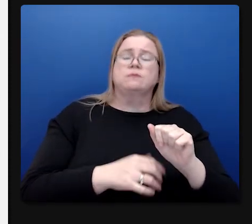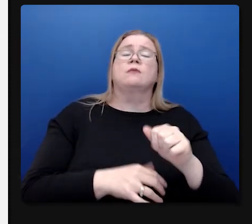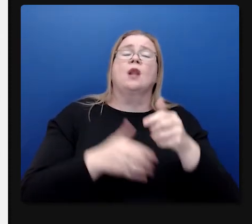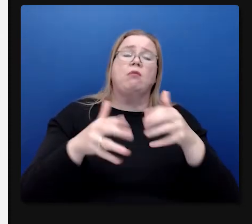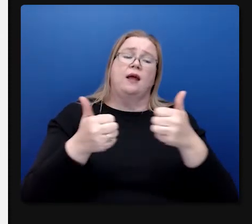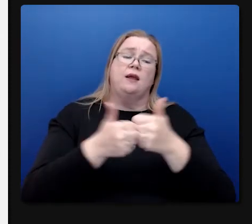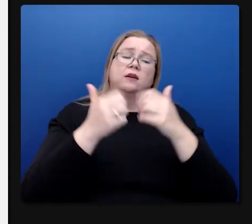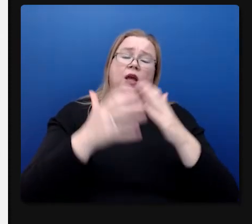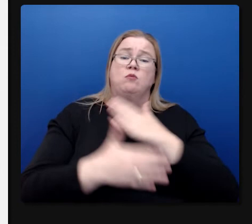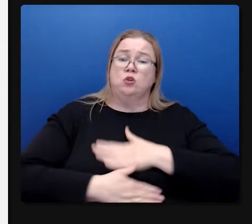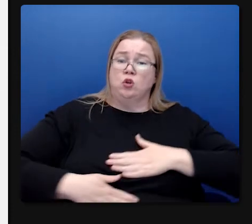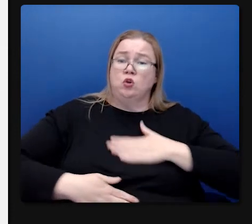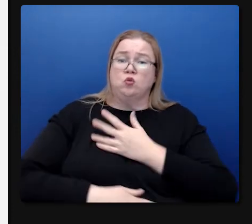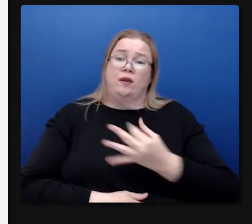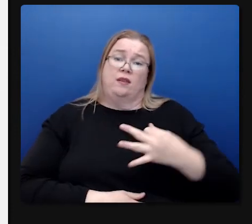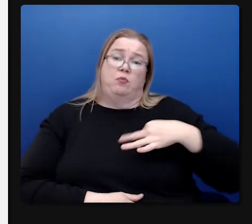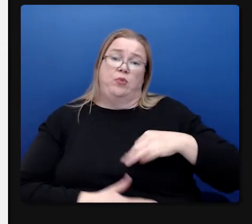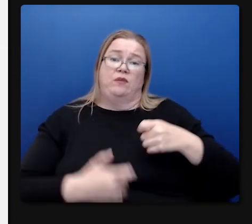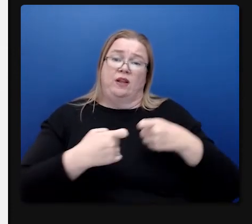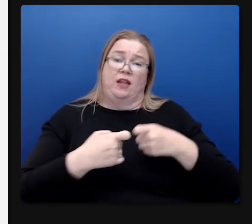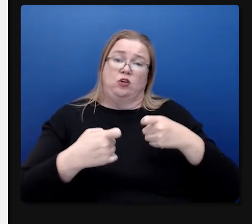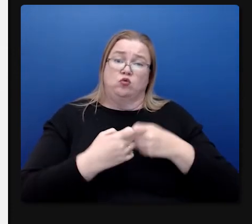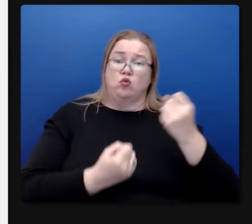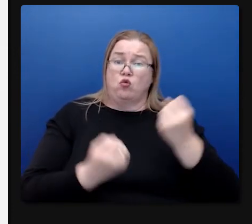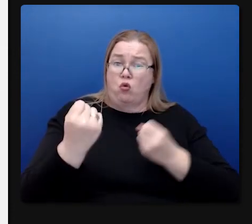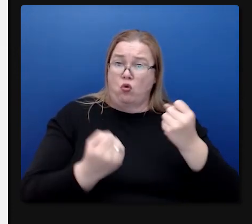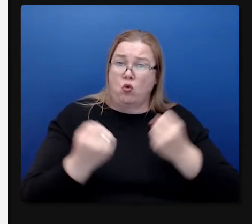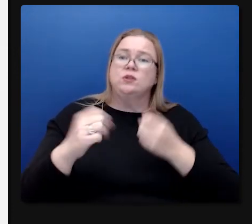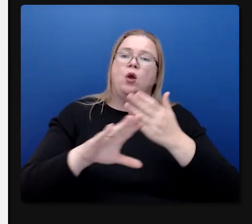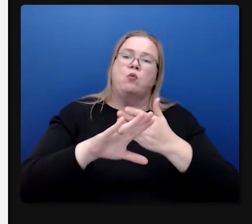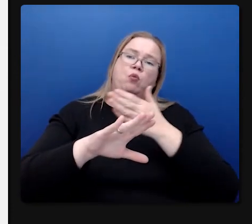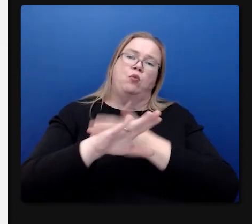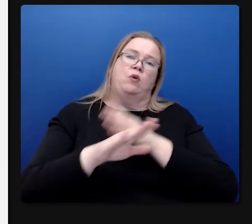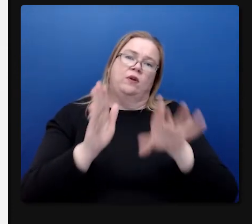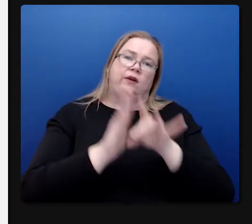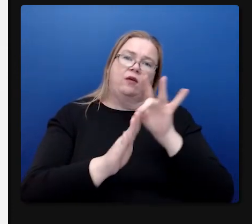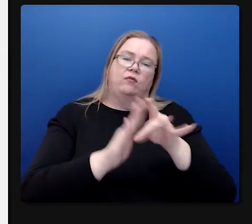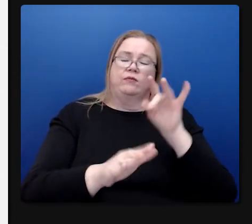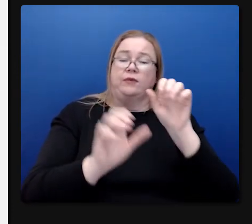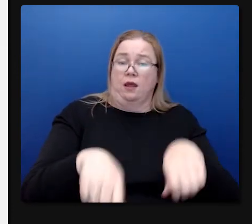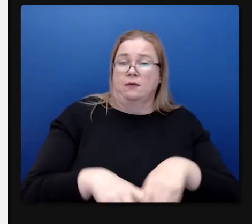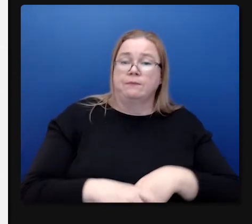Allowing gamers to enjoy the benefits of electrical vehicles and improving their discoverability.